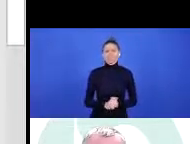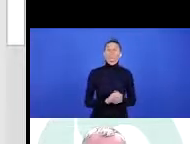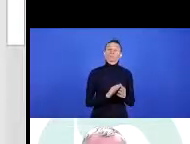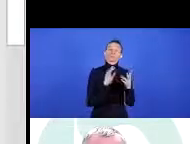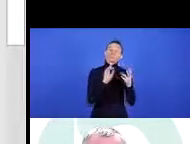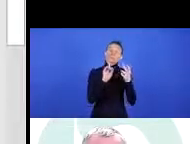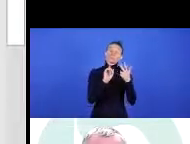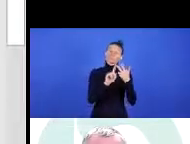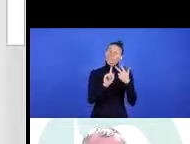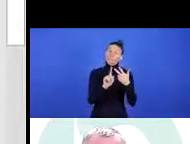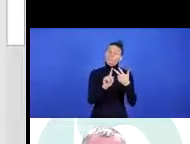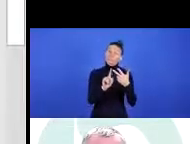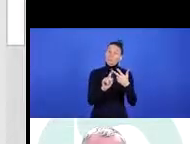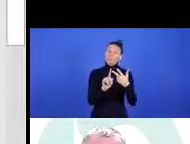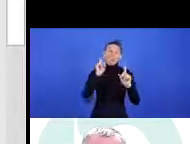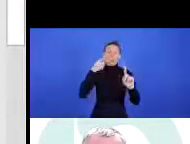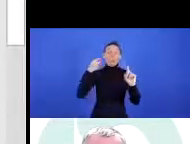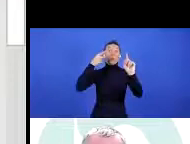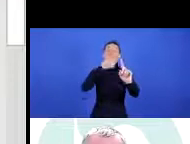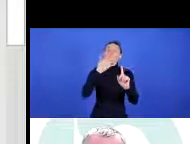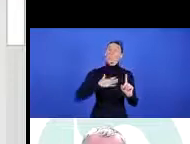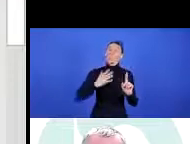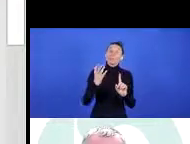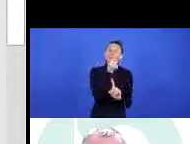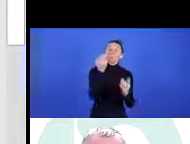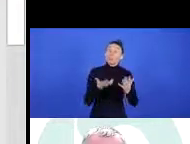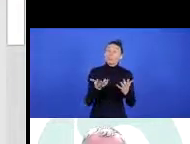support for people who need cochlear implants in terms of funding